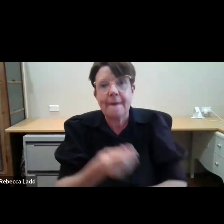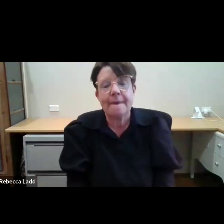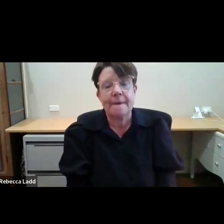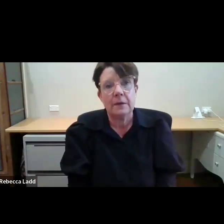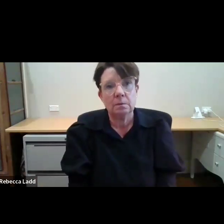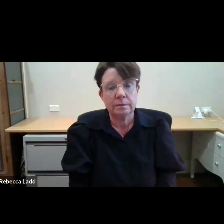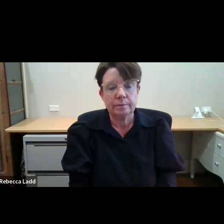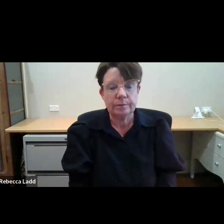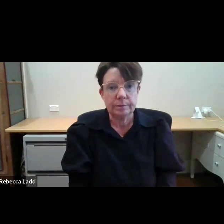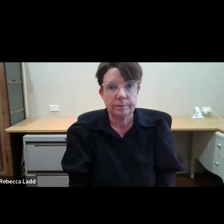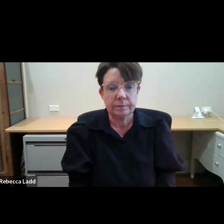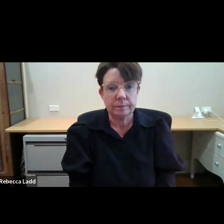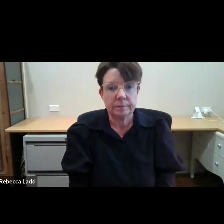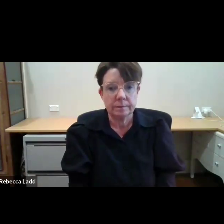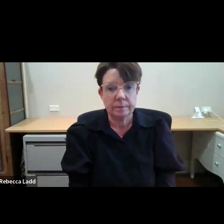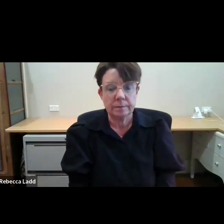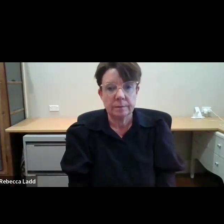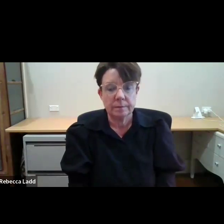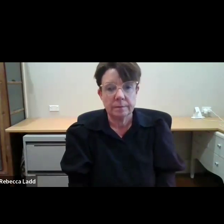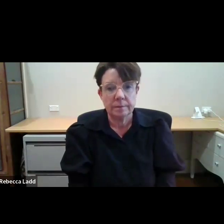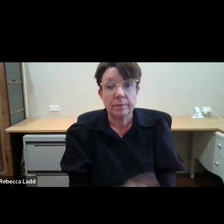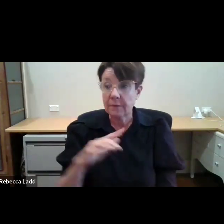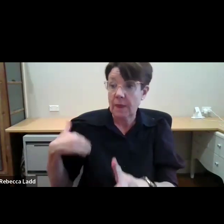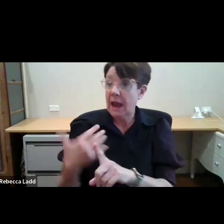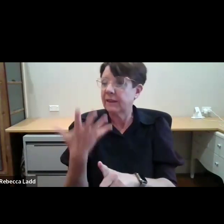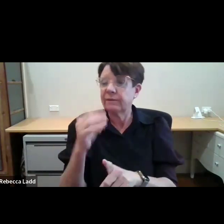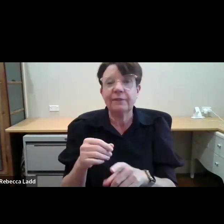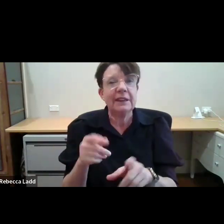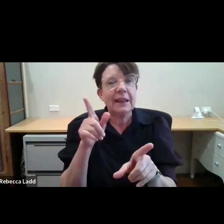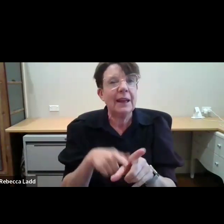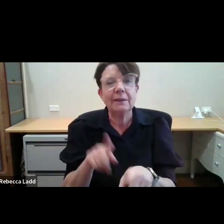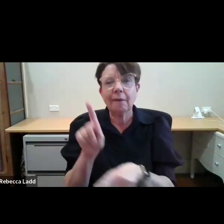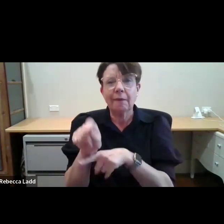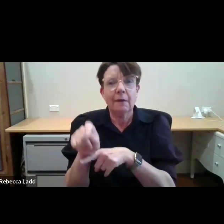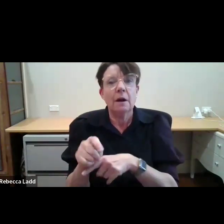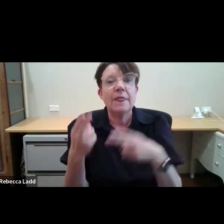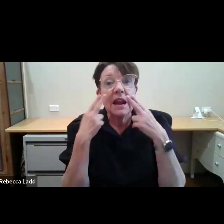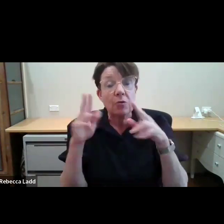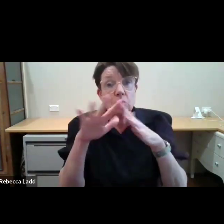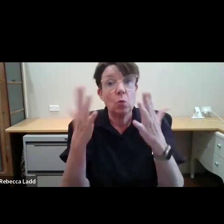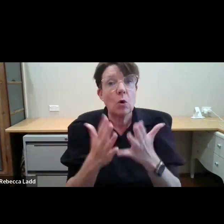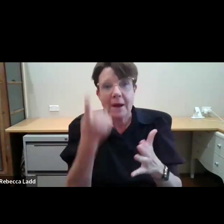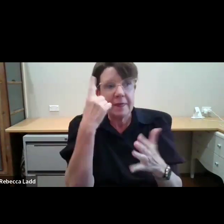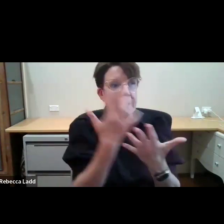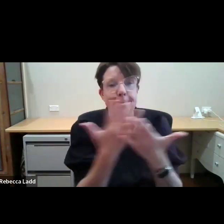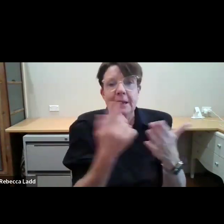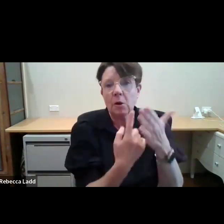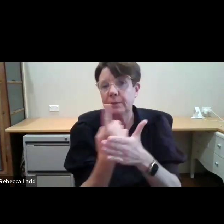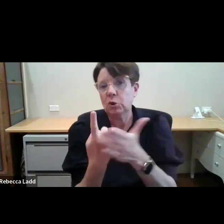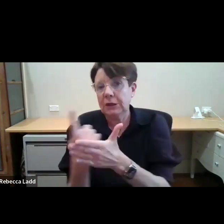natural world, so they are all the opportunities. I will leave it there, thanks Lena. >> Thank you so much for